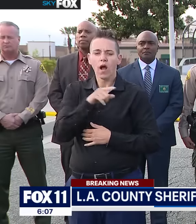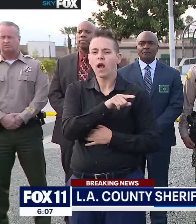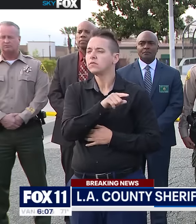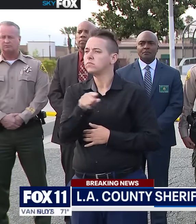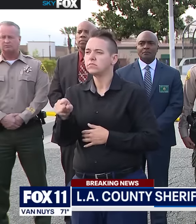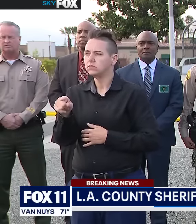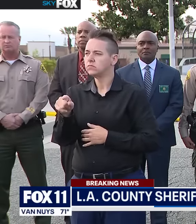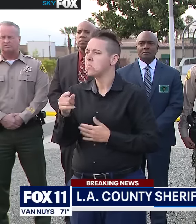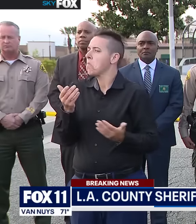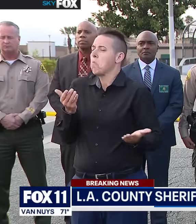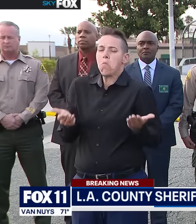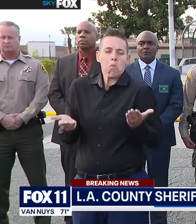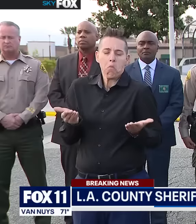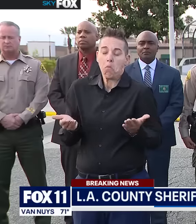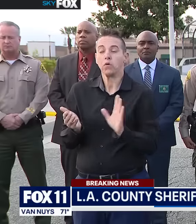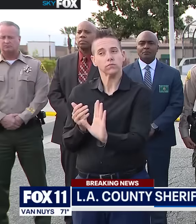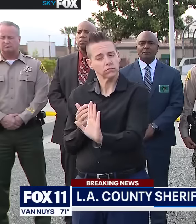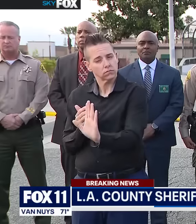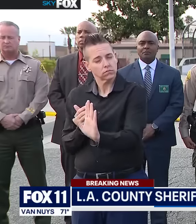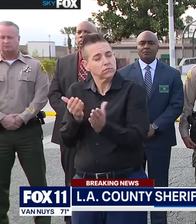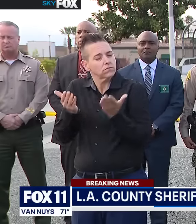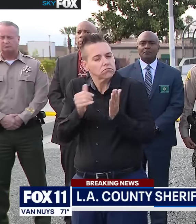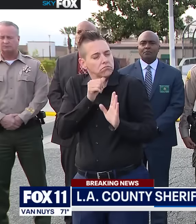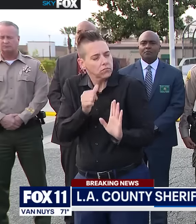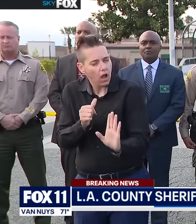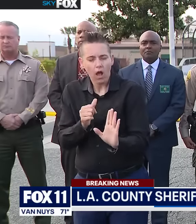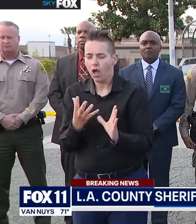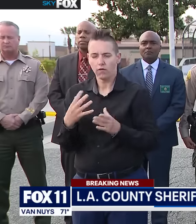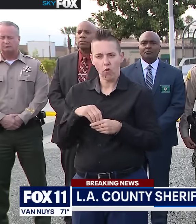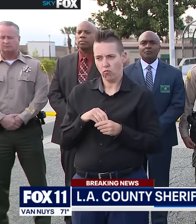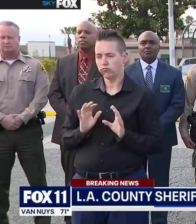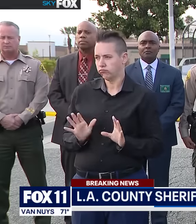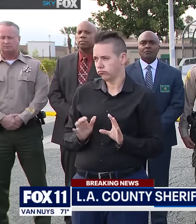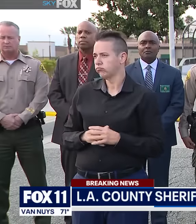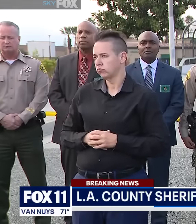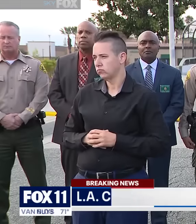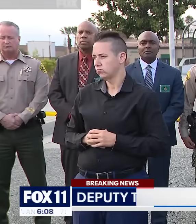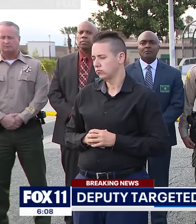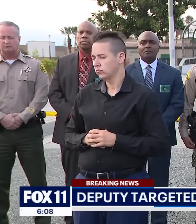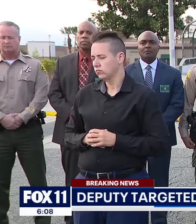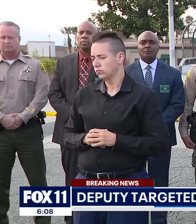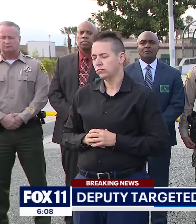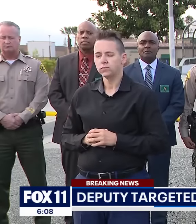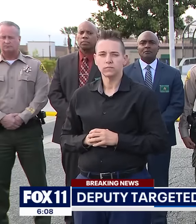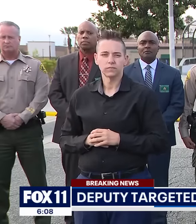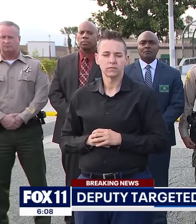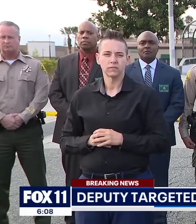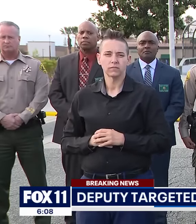detain, several individuals. We called them people of interest,